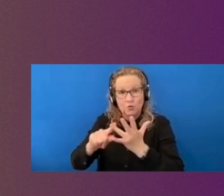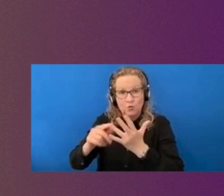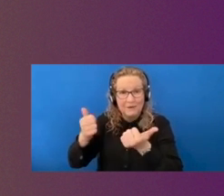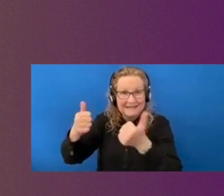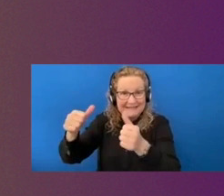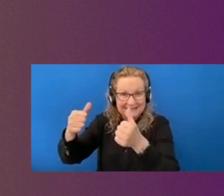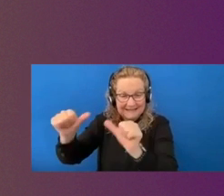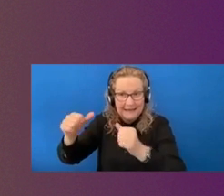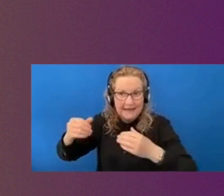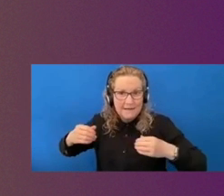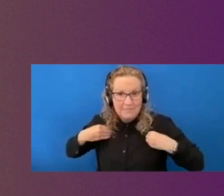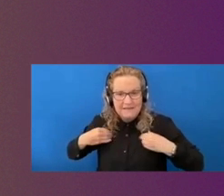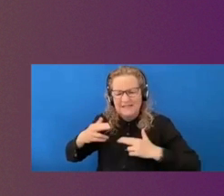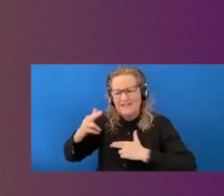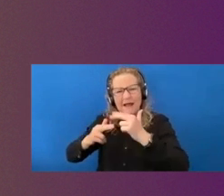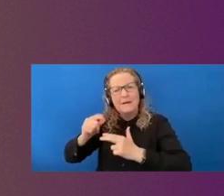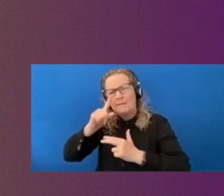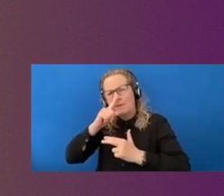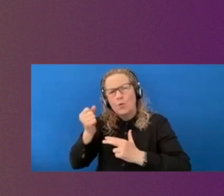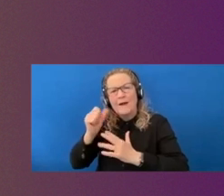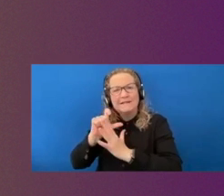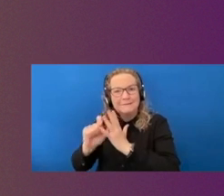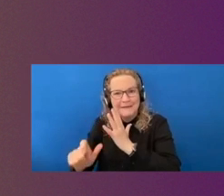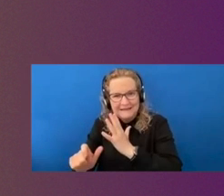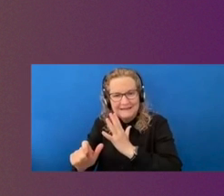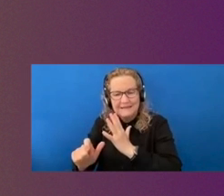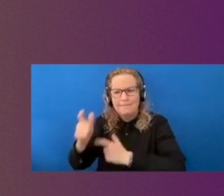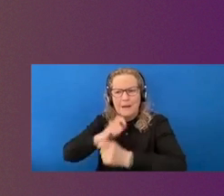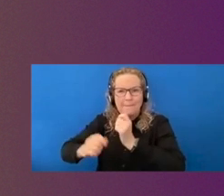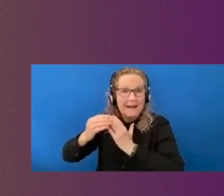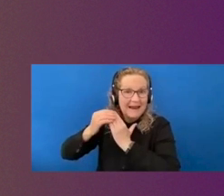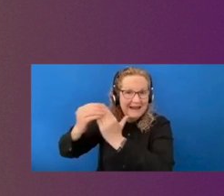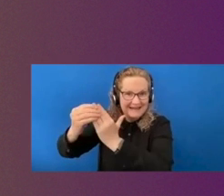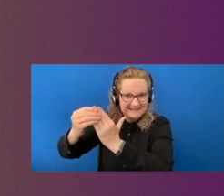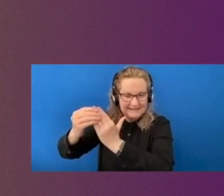of people with disabilities into leaders and that's helped along by assistive tech